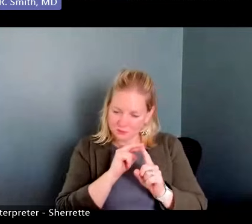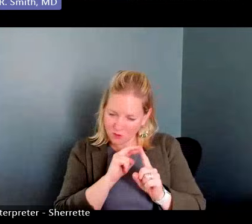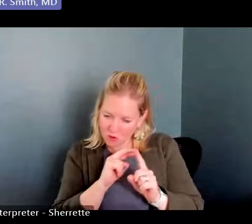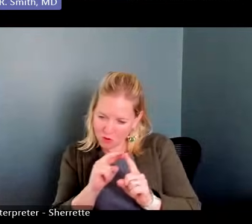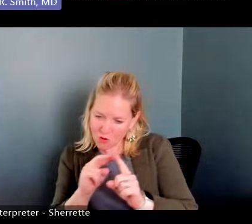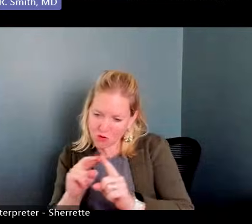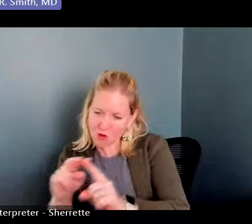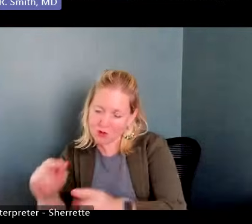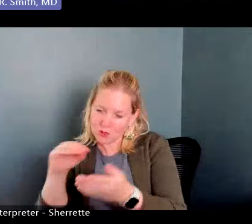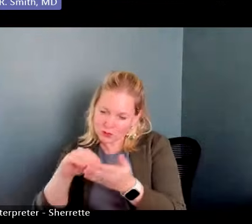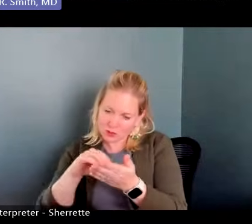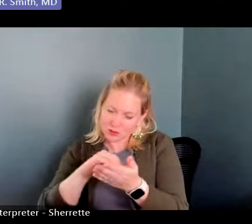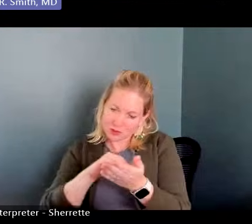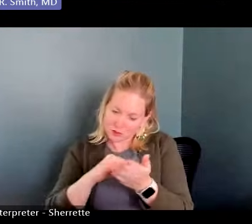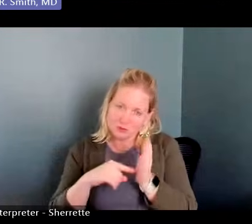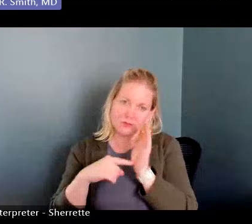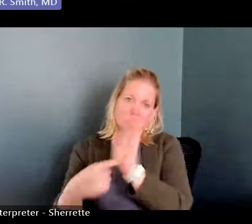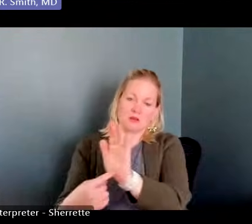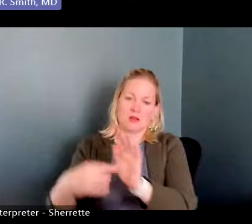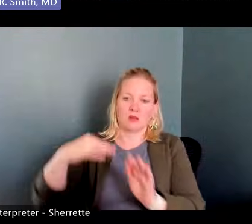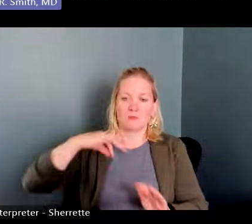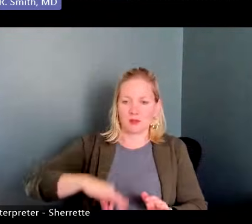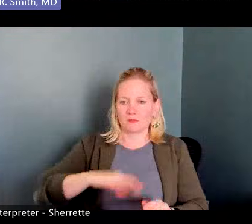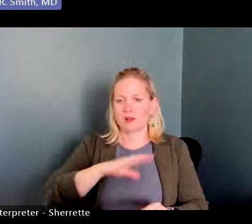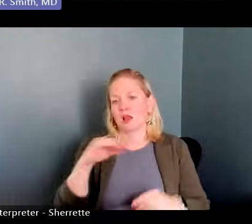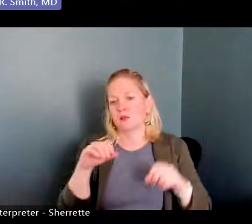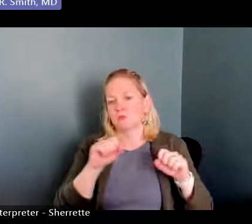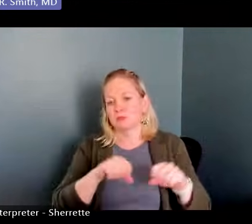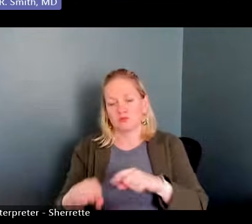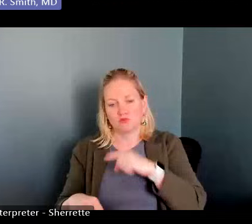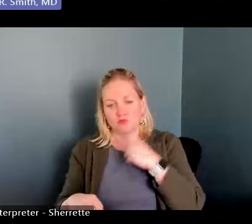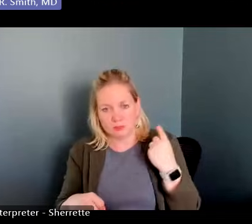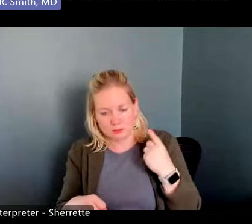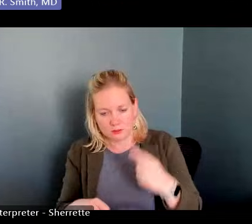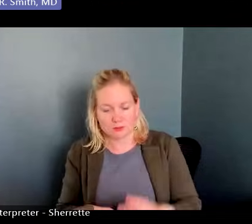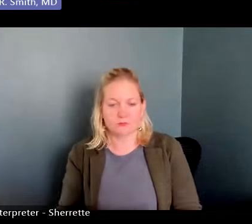as potential risks of the therapies. What were the concerns? The concerns were that people on